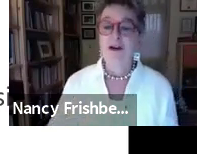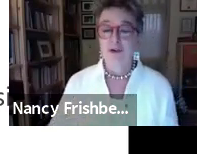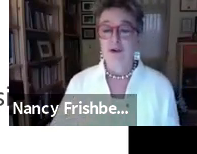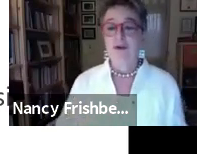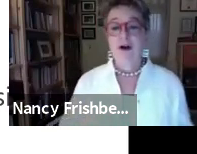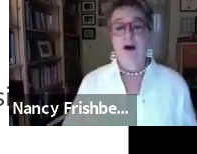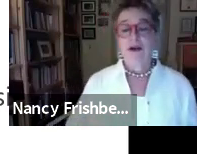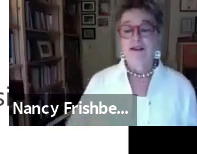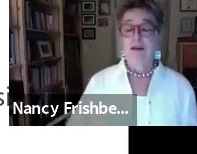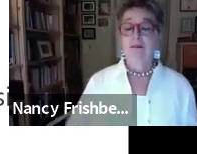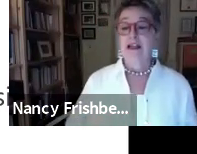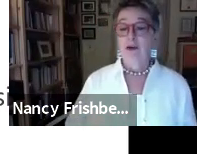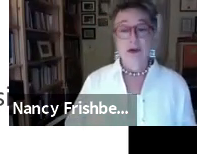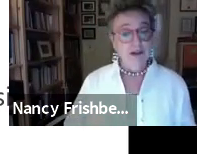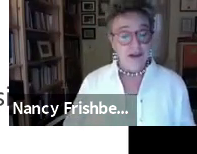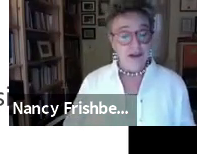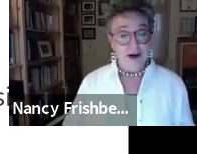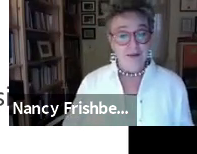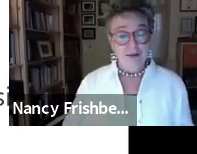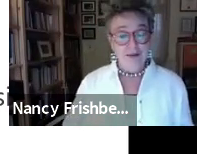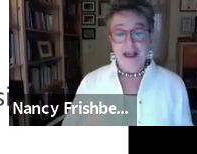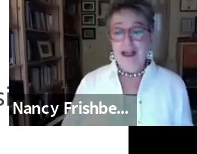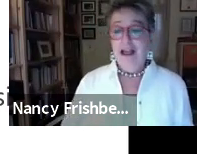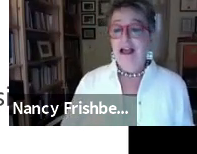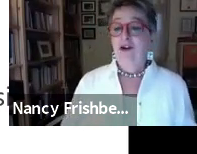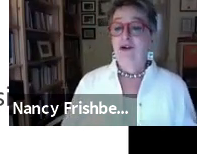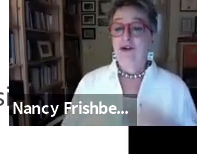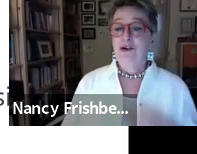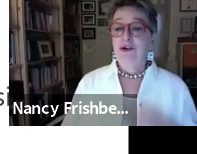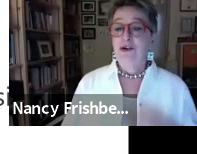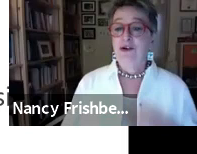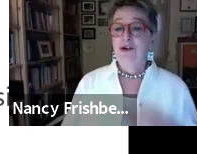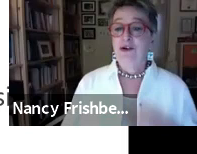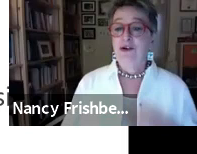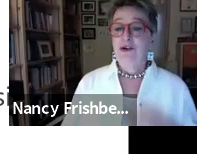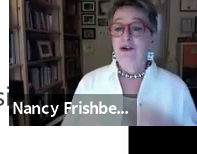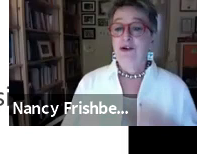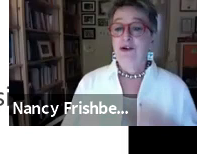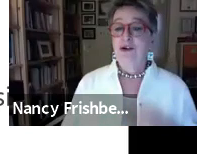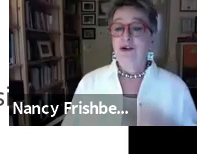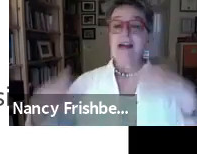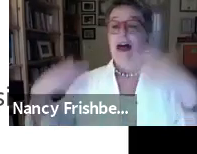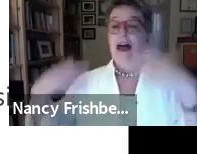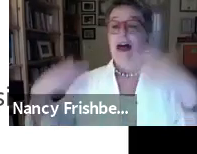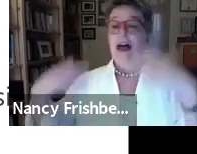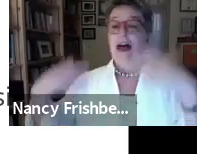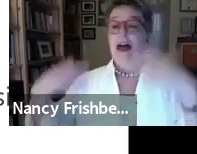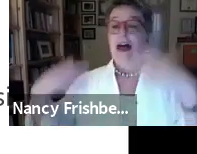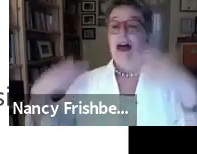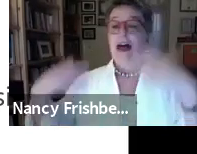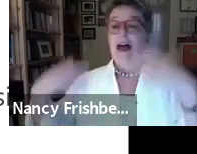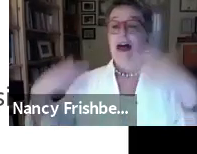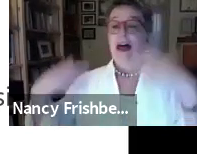I wanted to add one piece to your last one, onboarding. An anecdote that I think is telling. I started work in a particular company in a cohort of, I don't